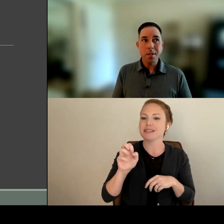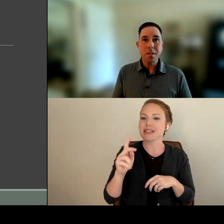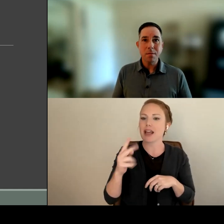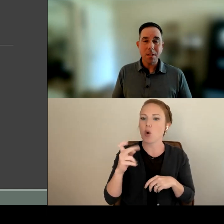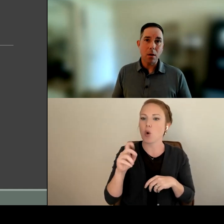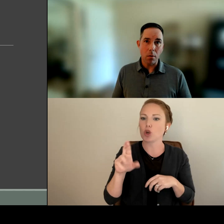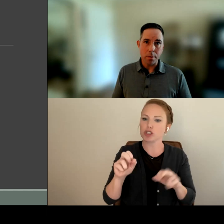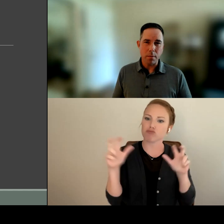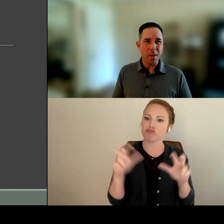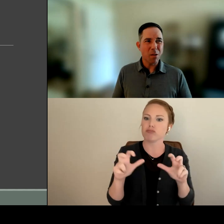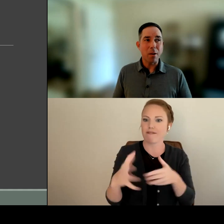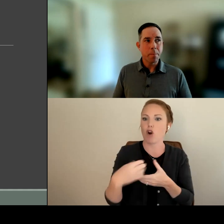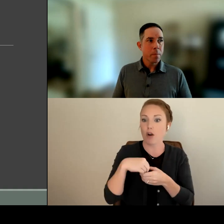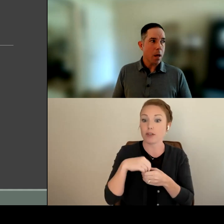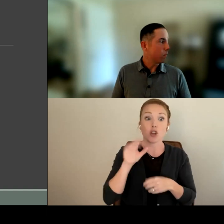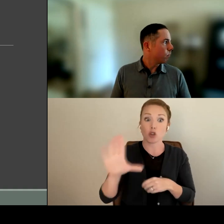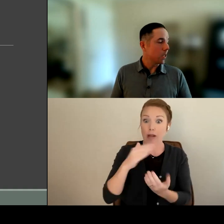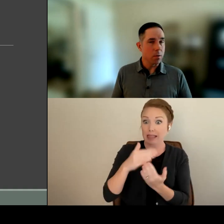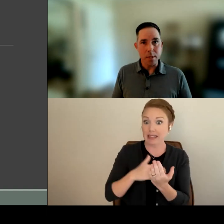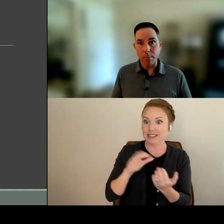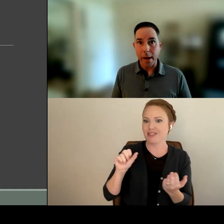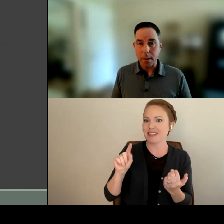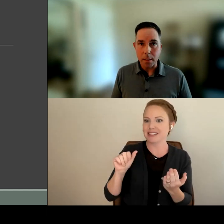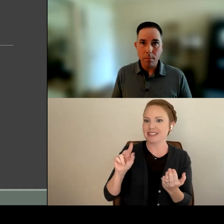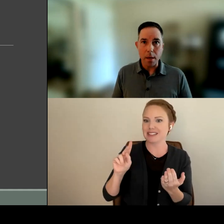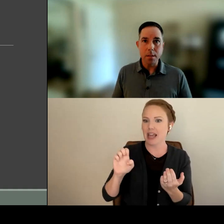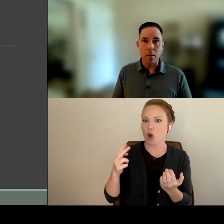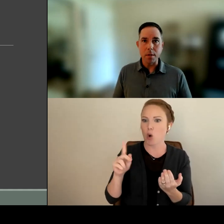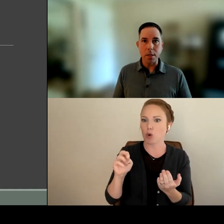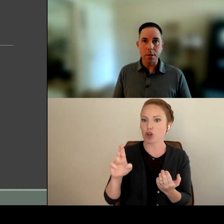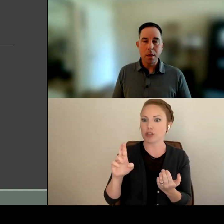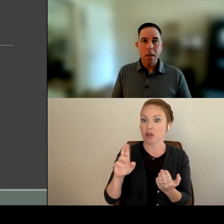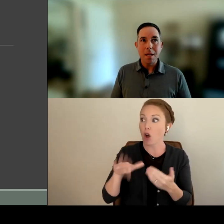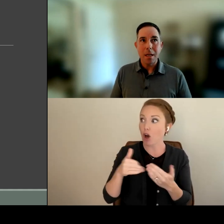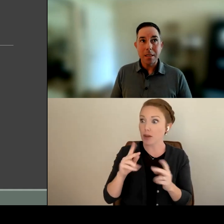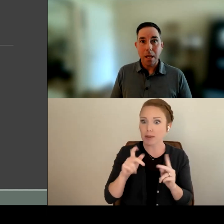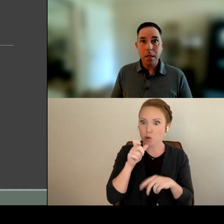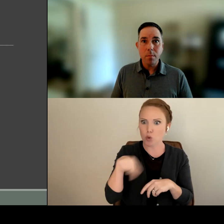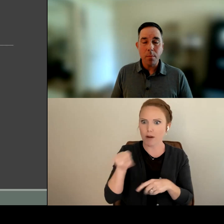Your list the stakeholders, when you think about everybody who is impacted by this conversation, it's likely to be a